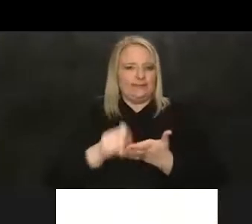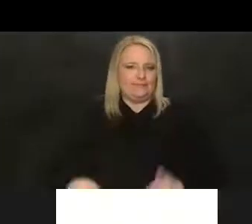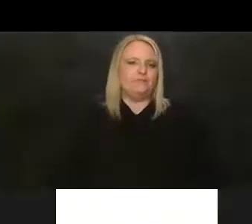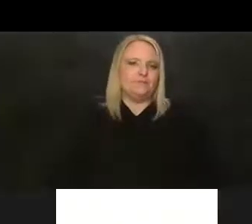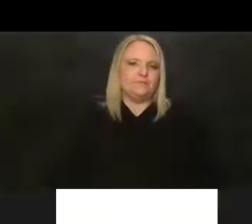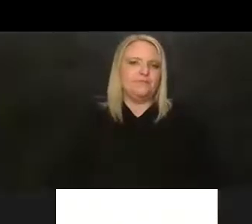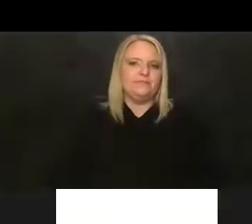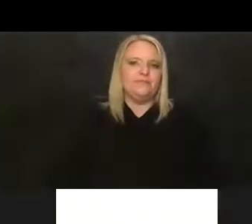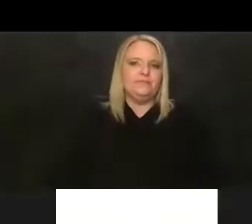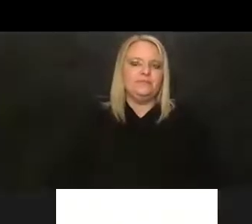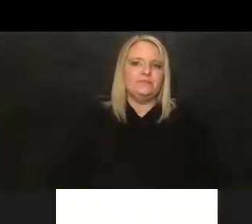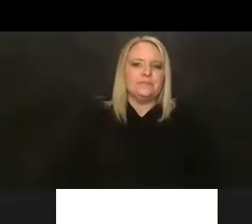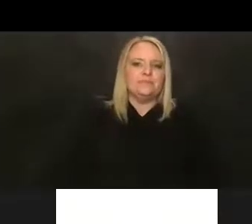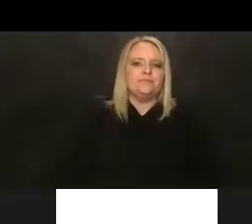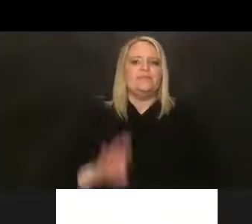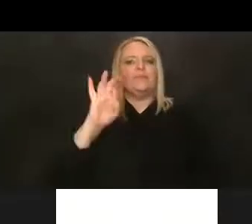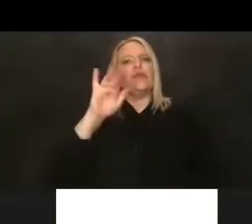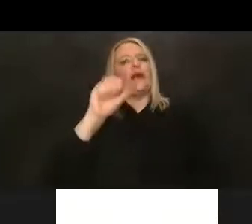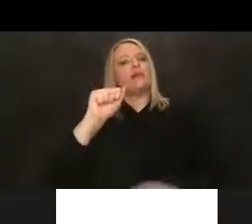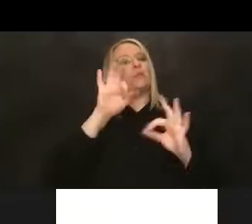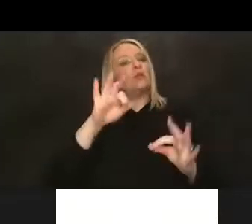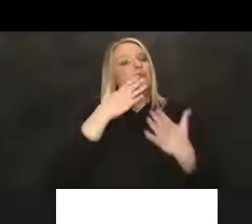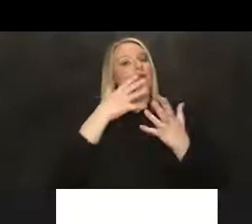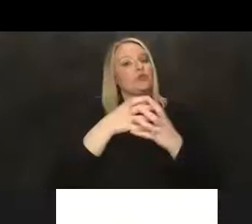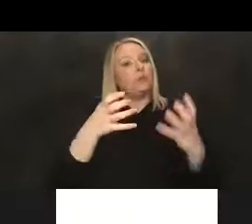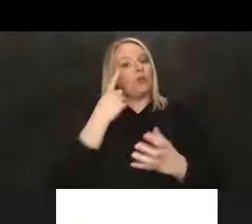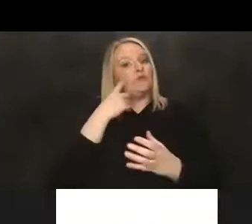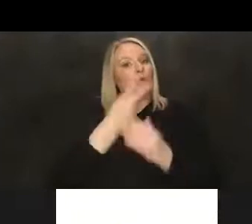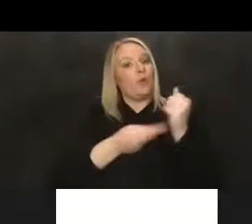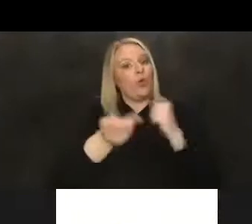Perfect, thank you so much both of you for sharing about your story